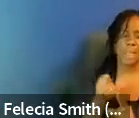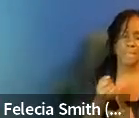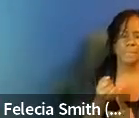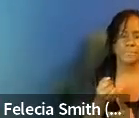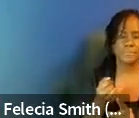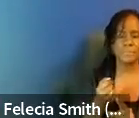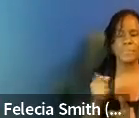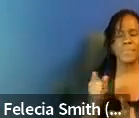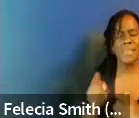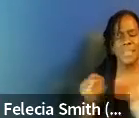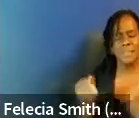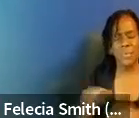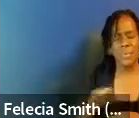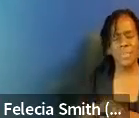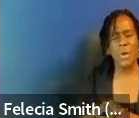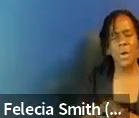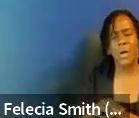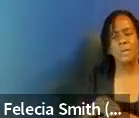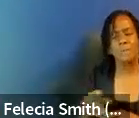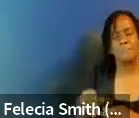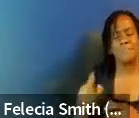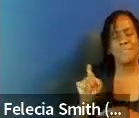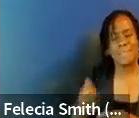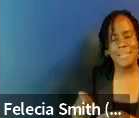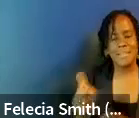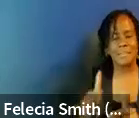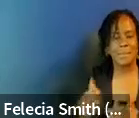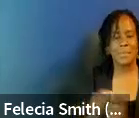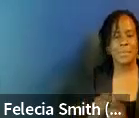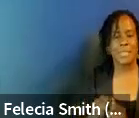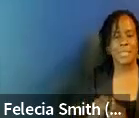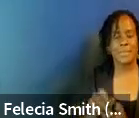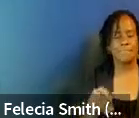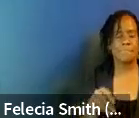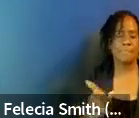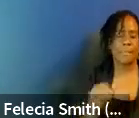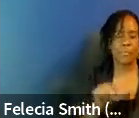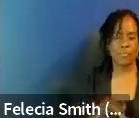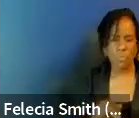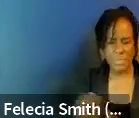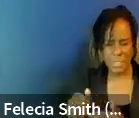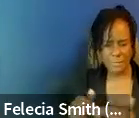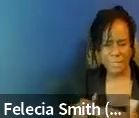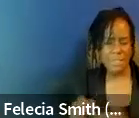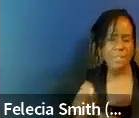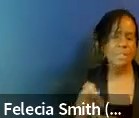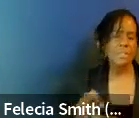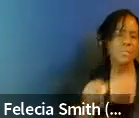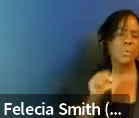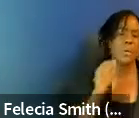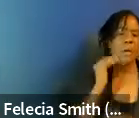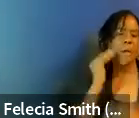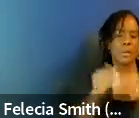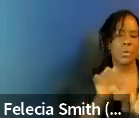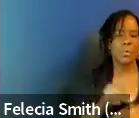disabilities. Additionally, we worked with the Virginia Department of Health to create the Virginia Impact Initiative, addressing the needs